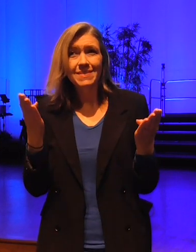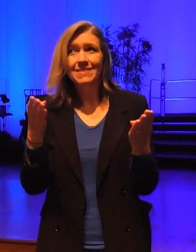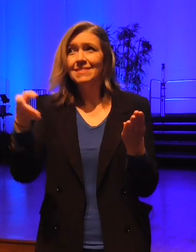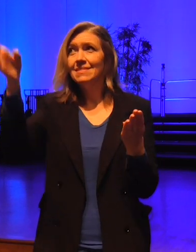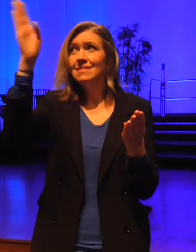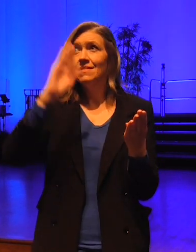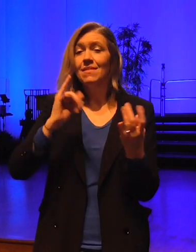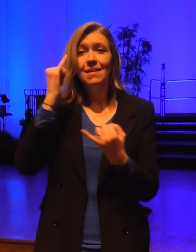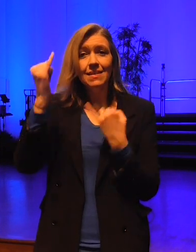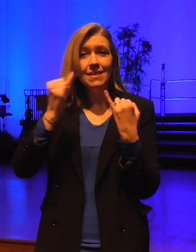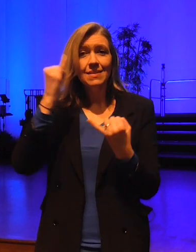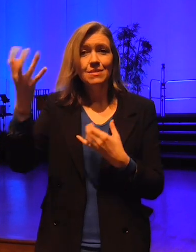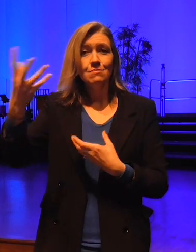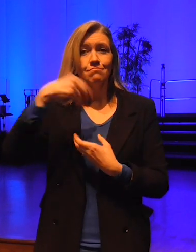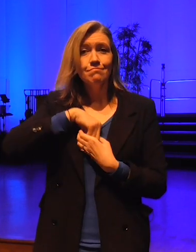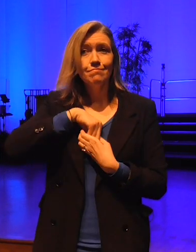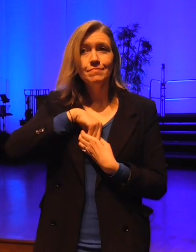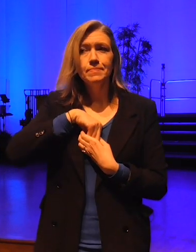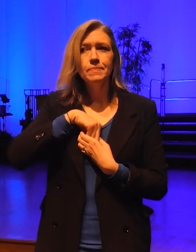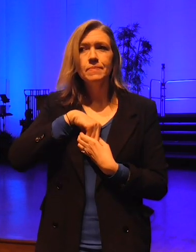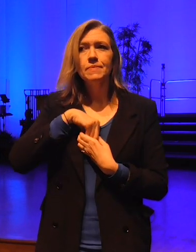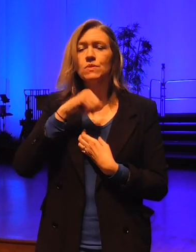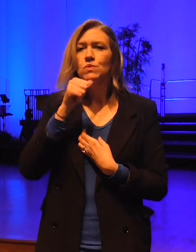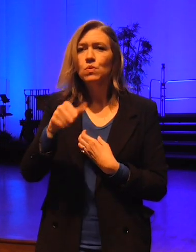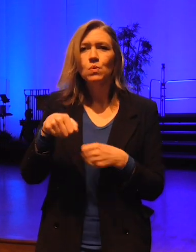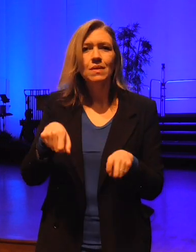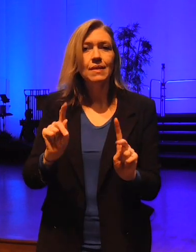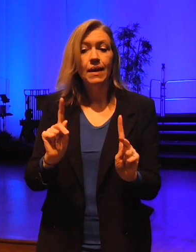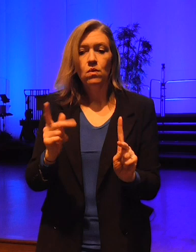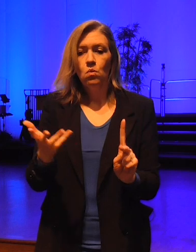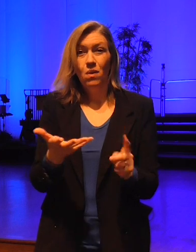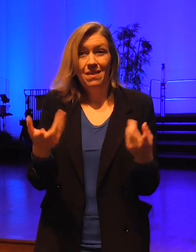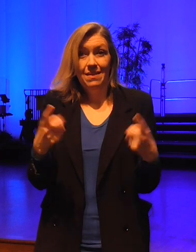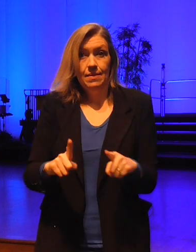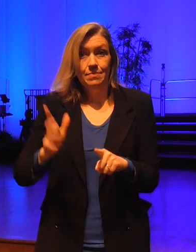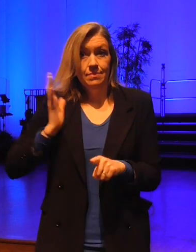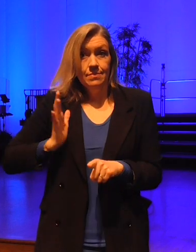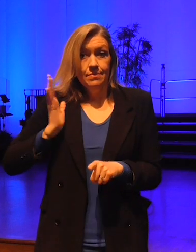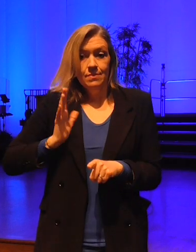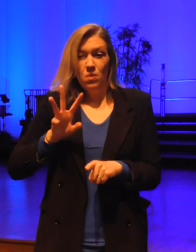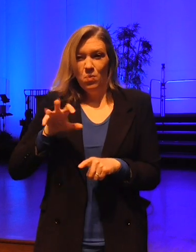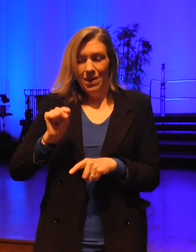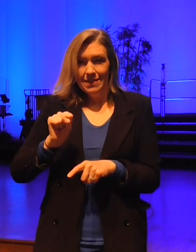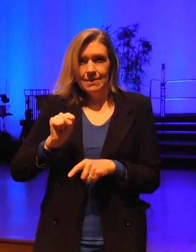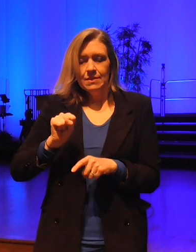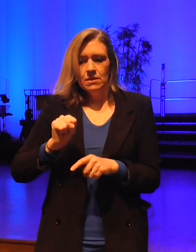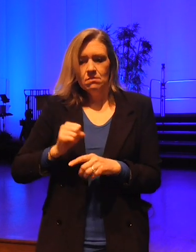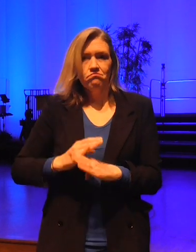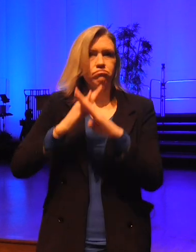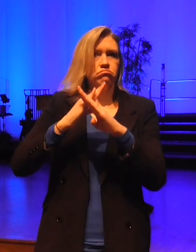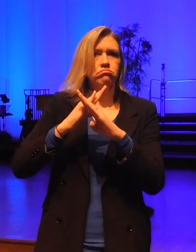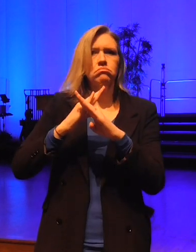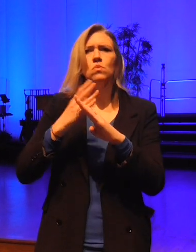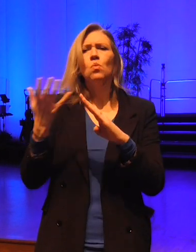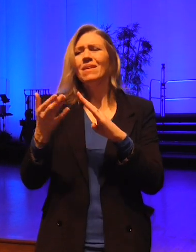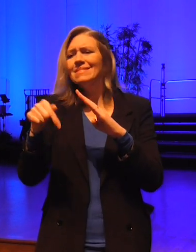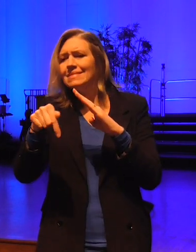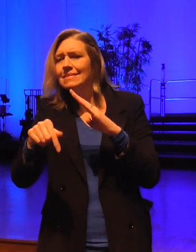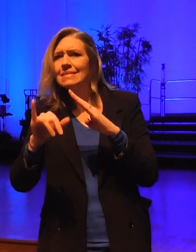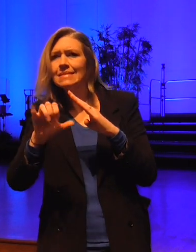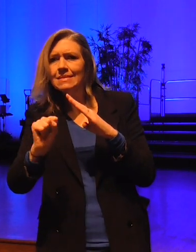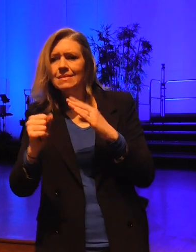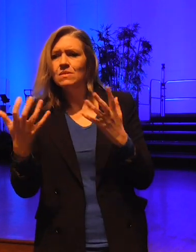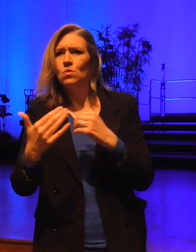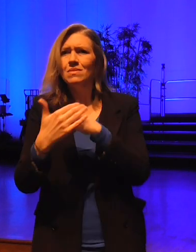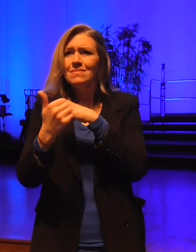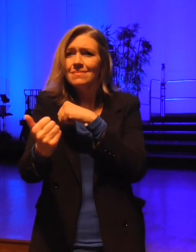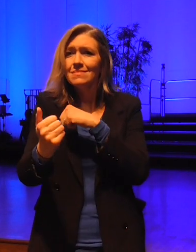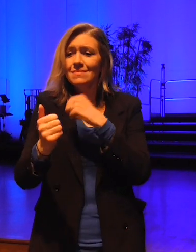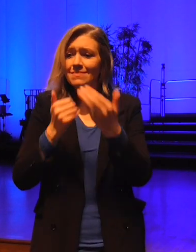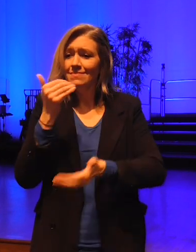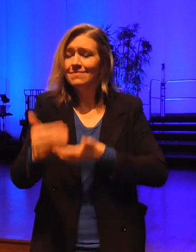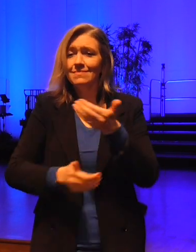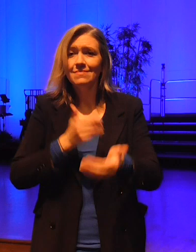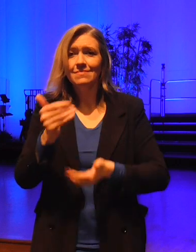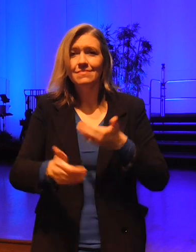ideas don't let what was get in the way of what is and what is calling you forward our founder Ernest